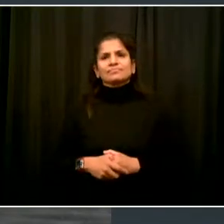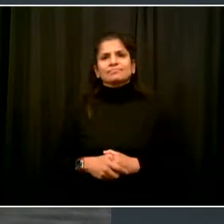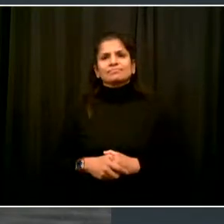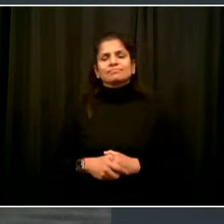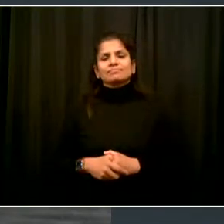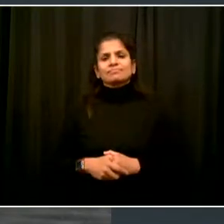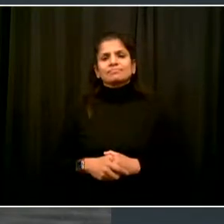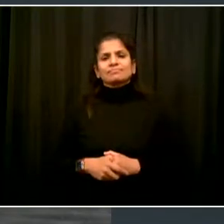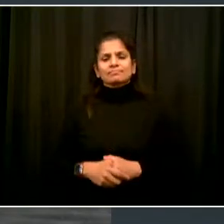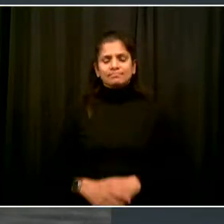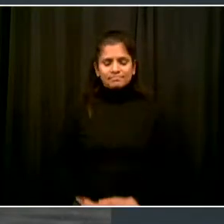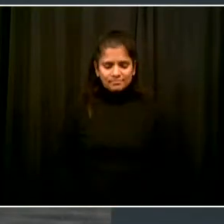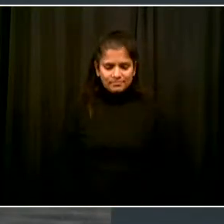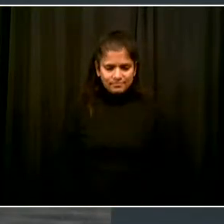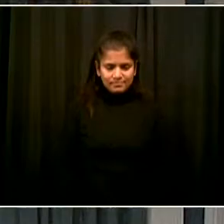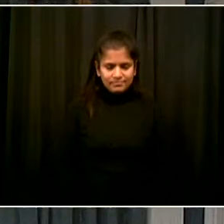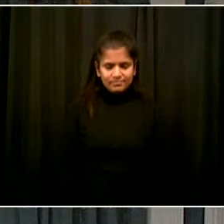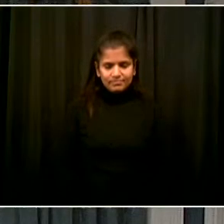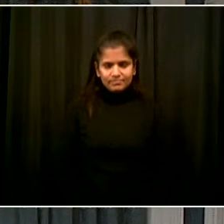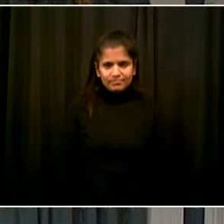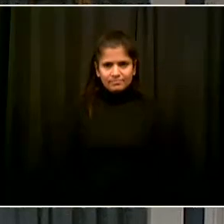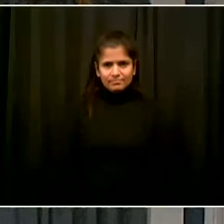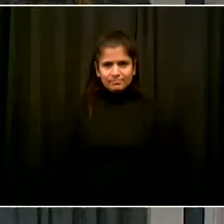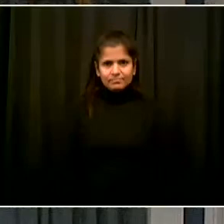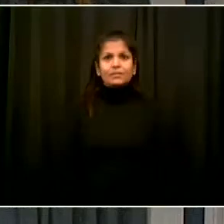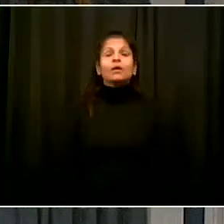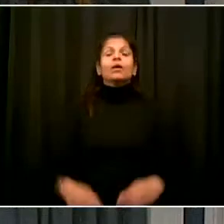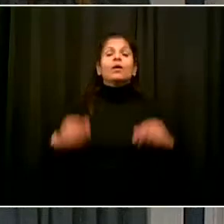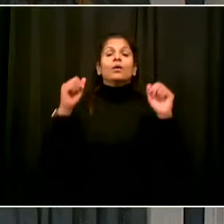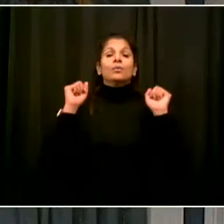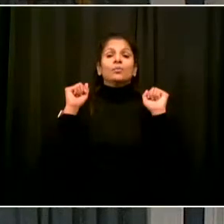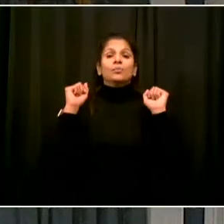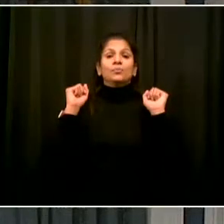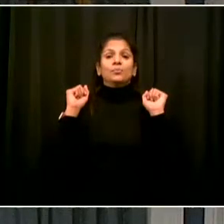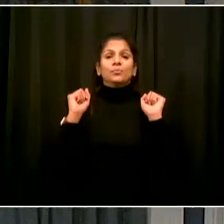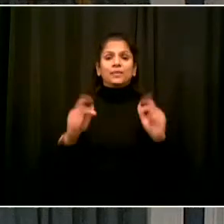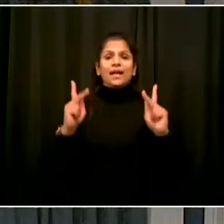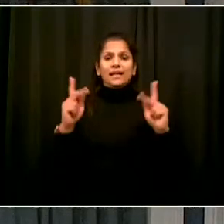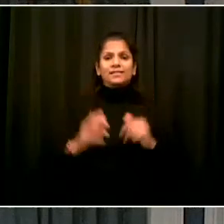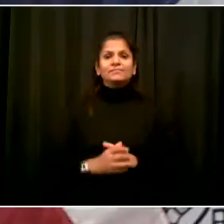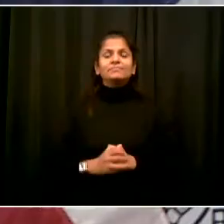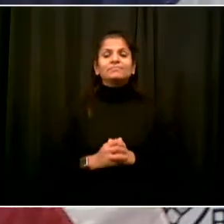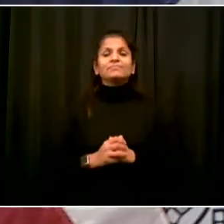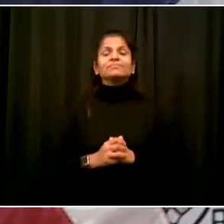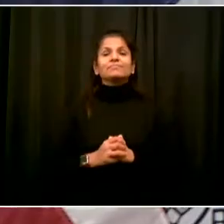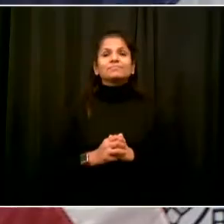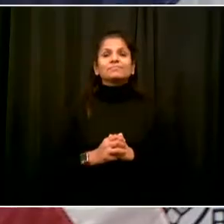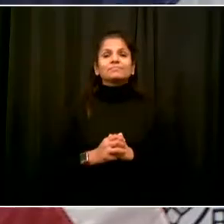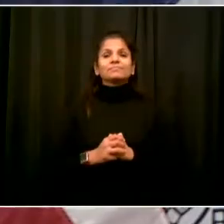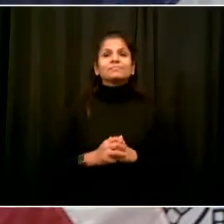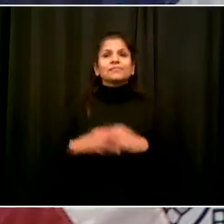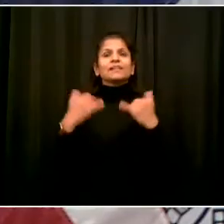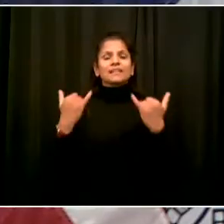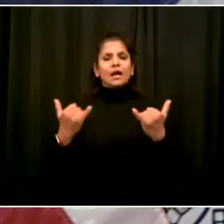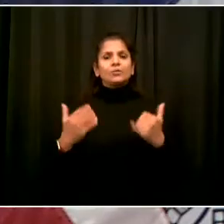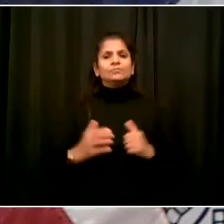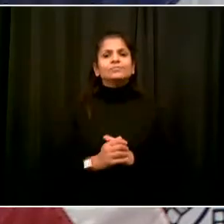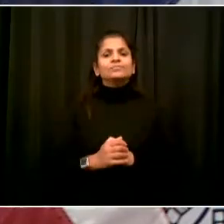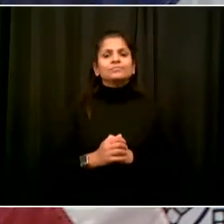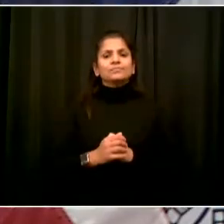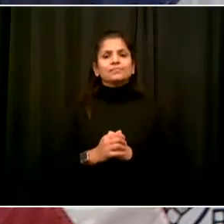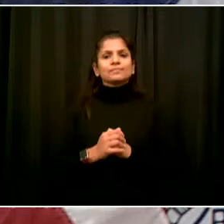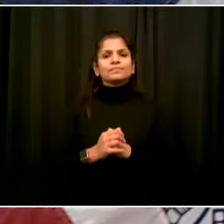REST IN N EPEP.ACEE